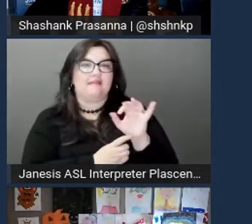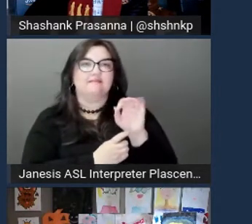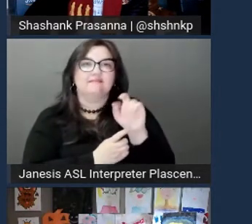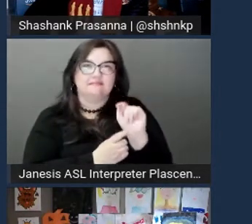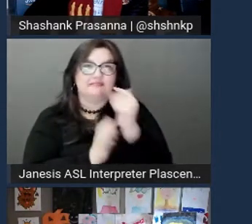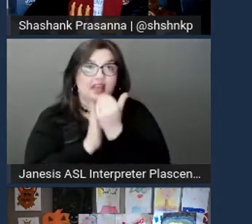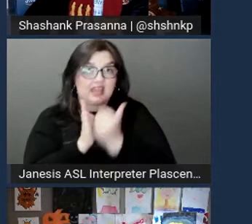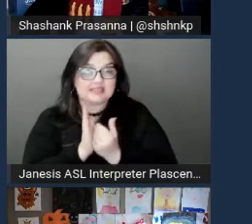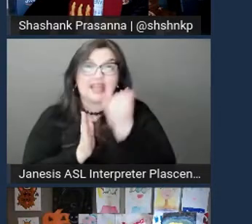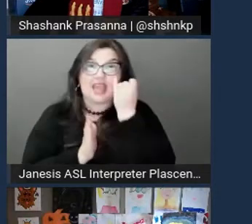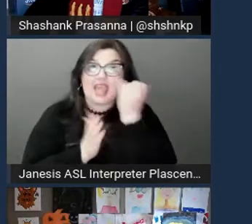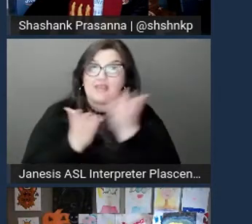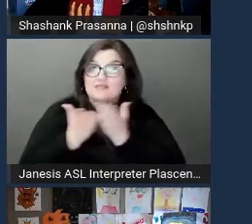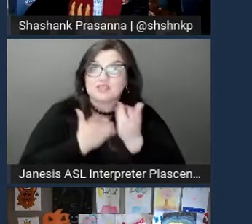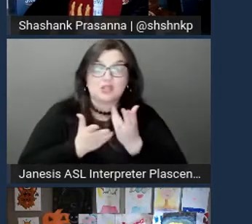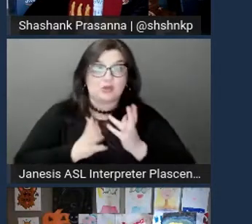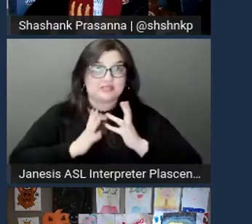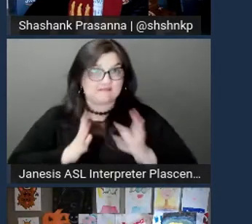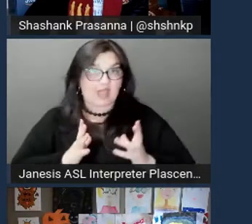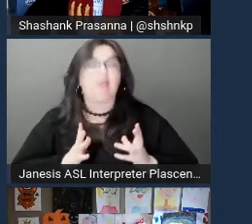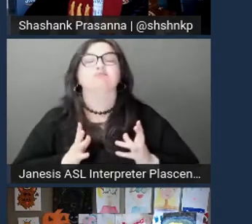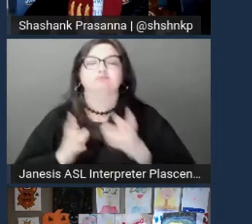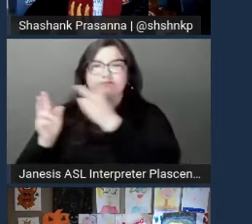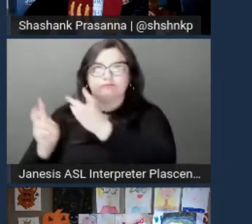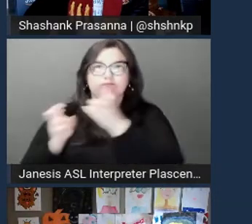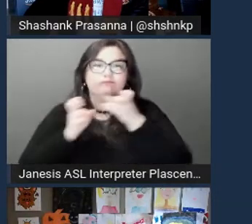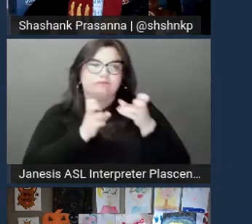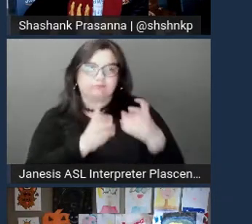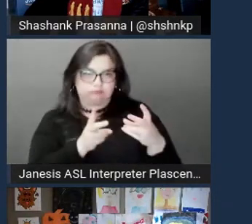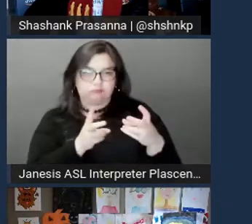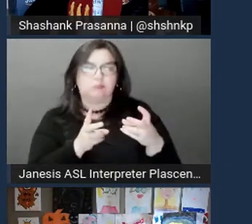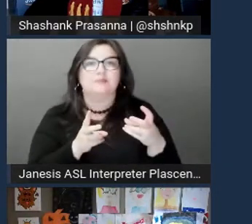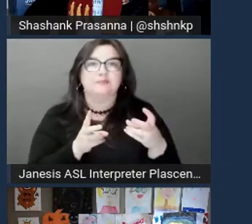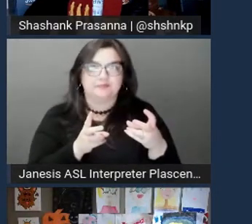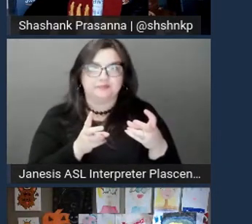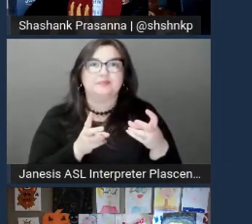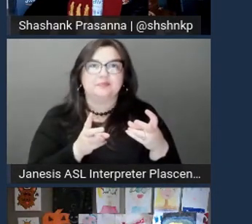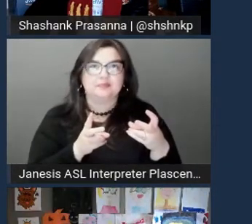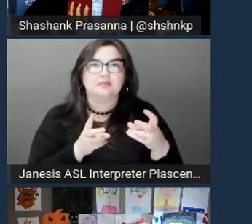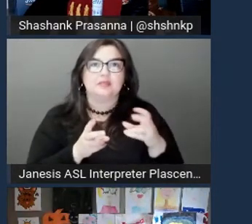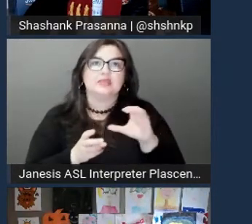to just copy paste the manifest, put it into the CD creation page